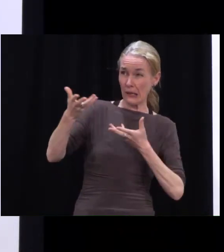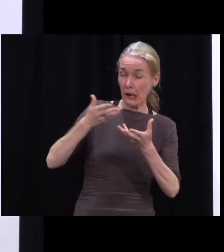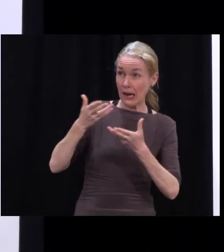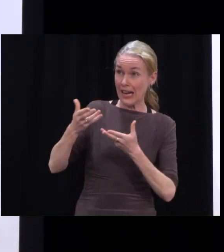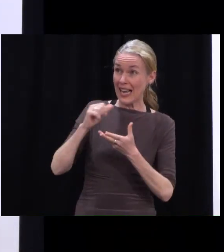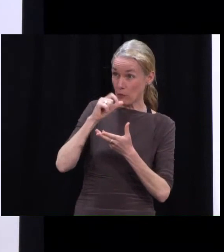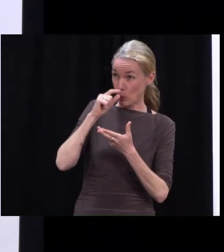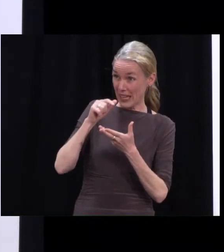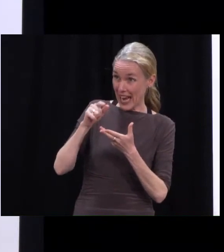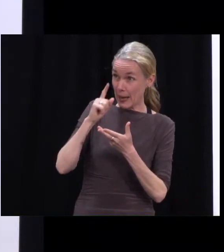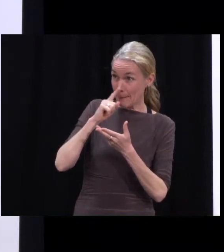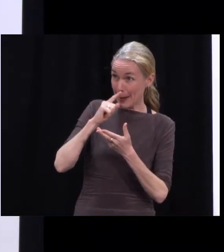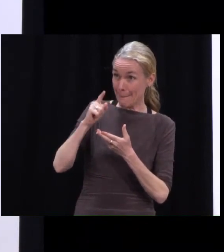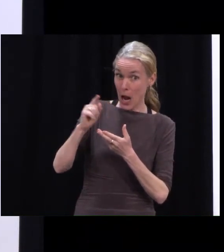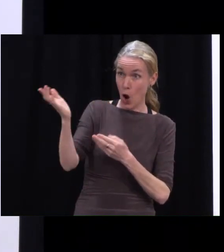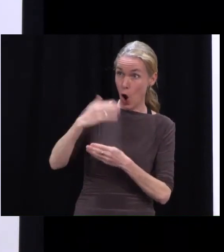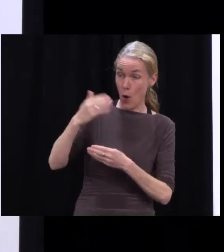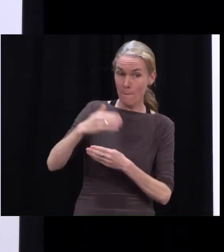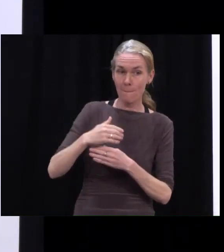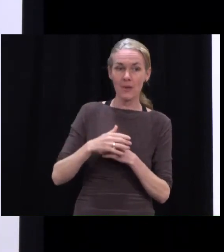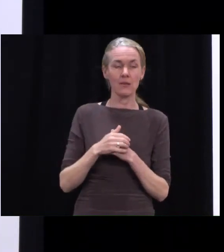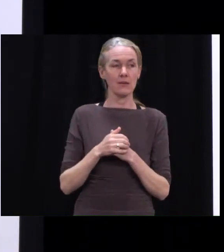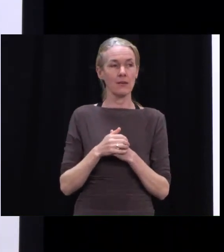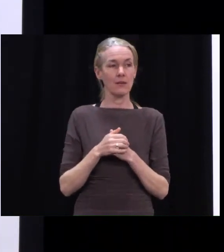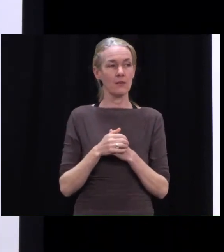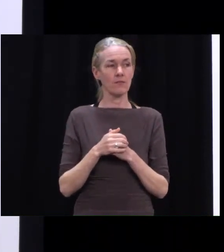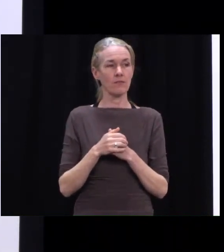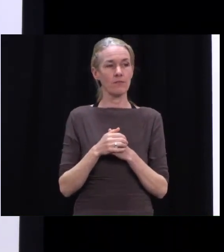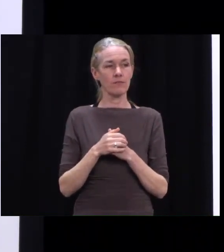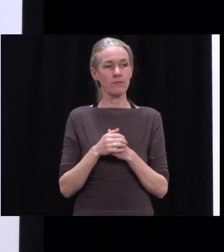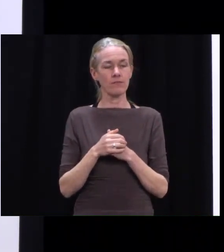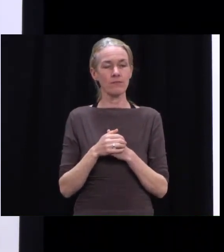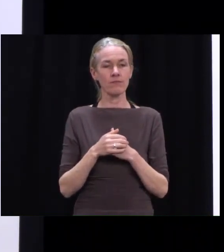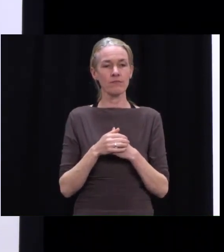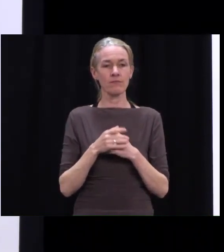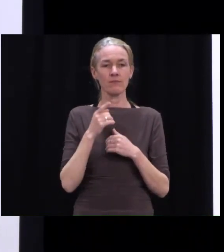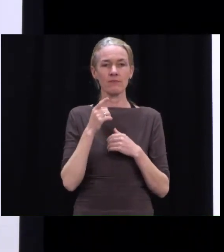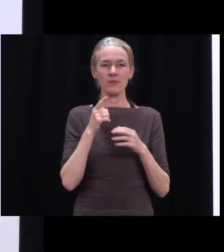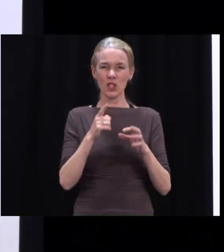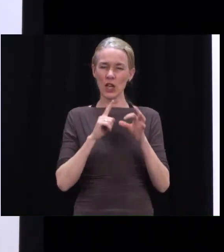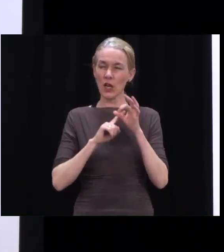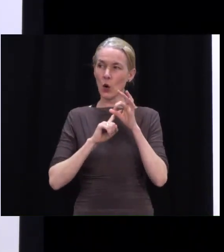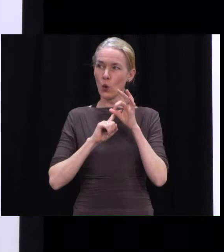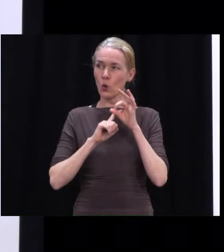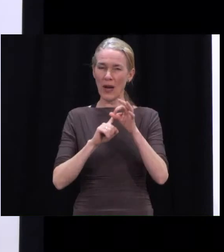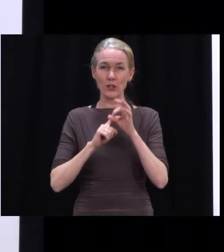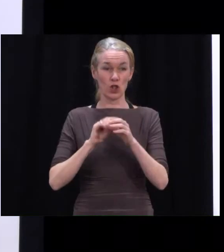to apply pressure to the